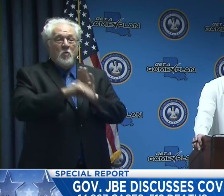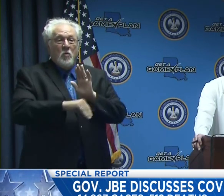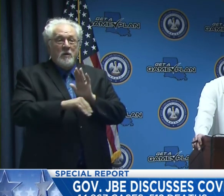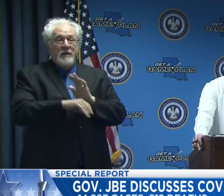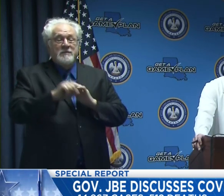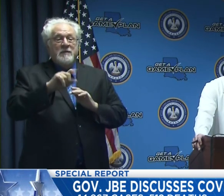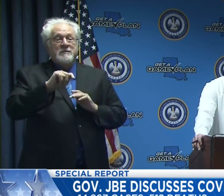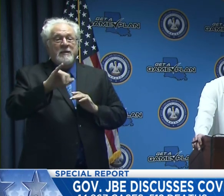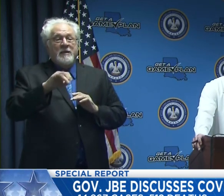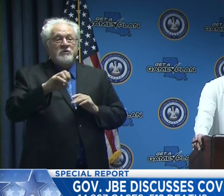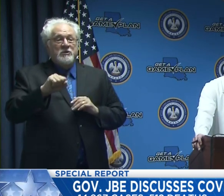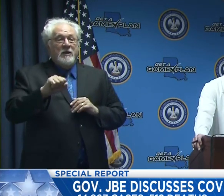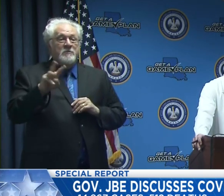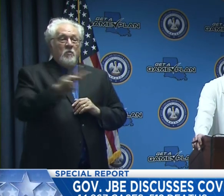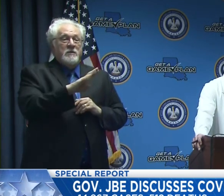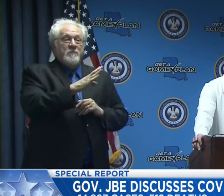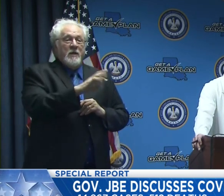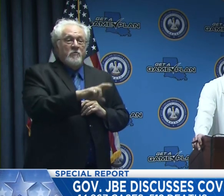1,000 RESIDENTS, HALF OF THOSE